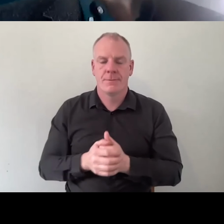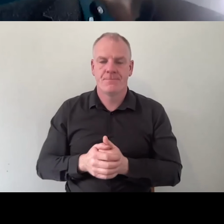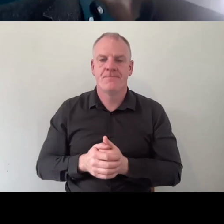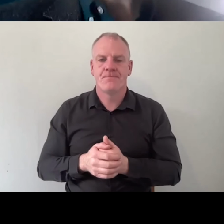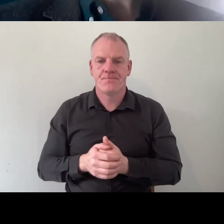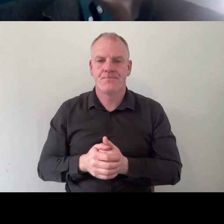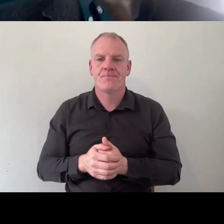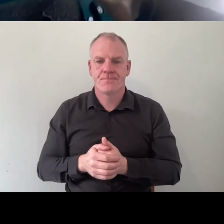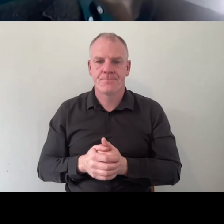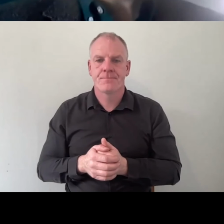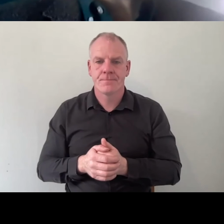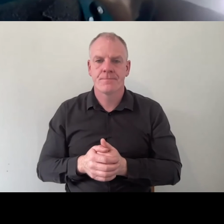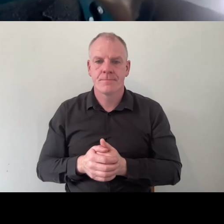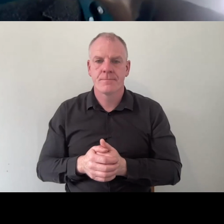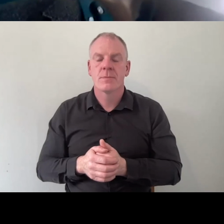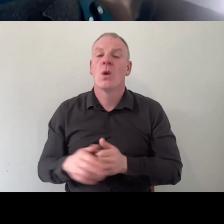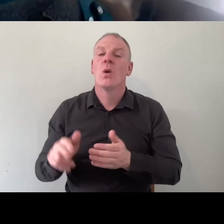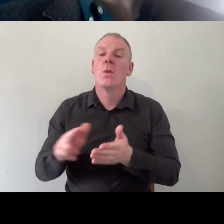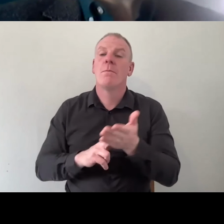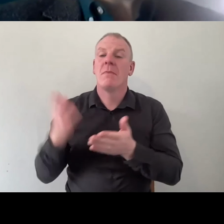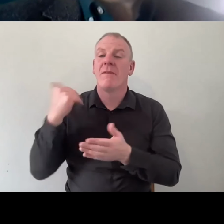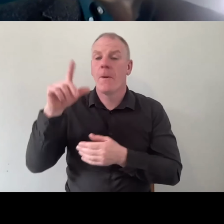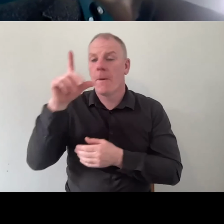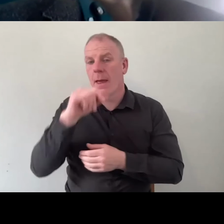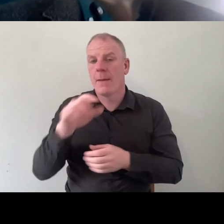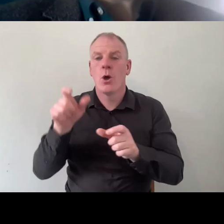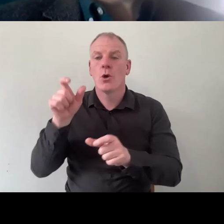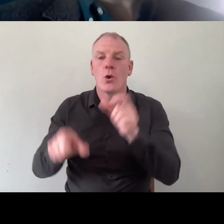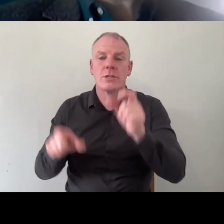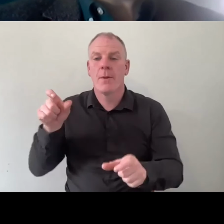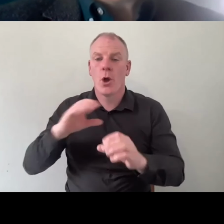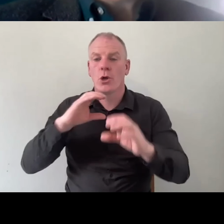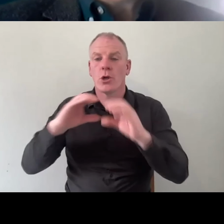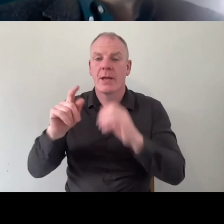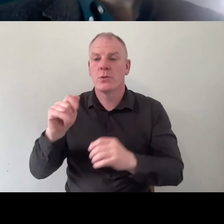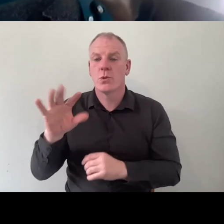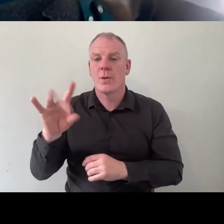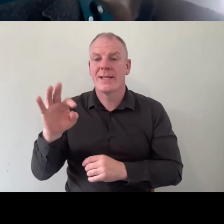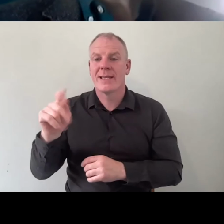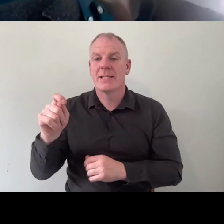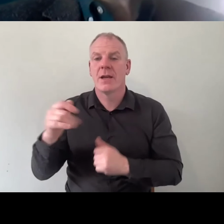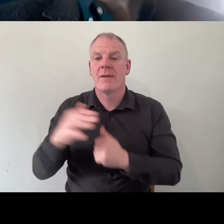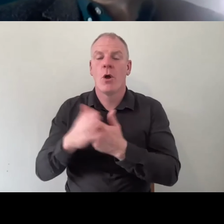It used to be called Customer Communication Toolkit for Public Services,